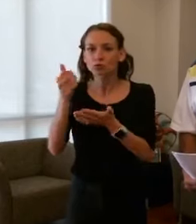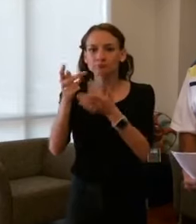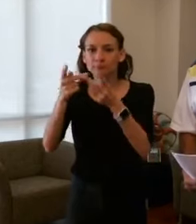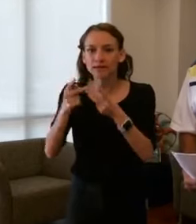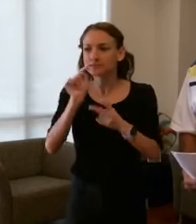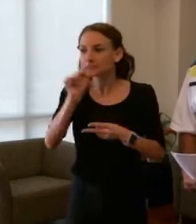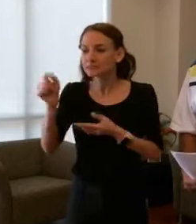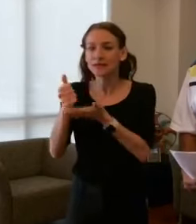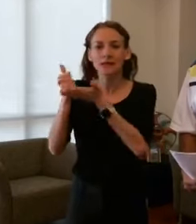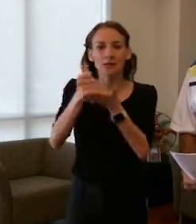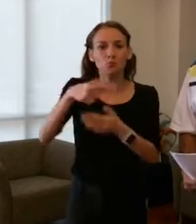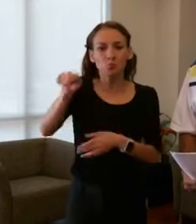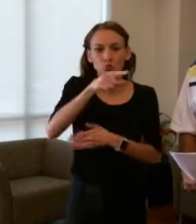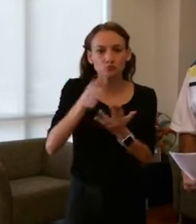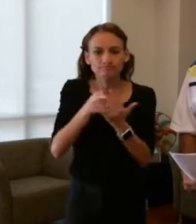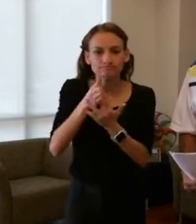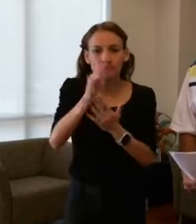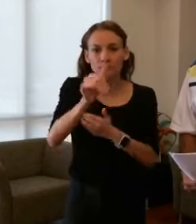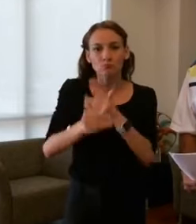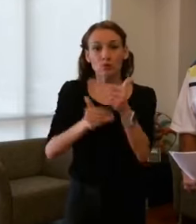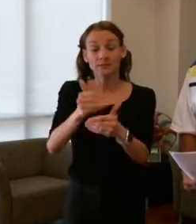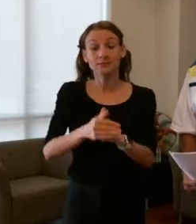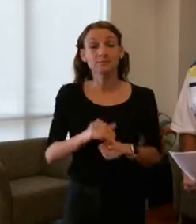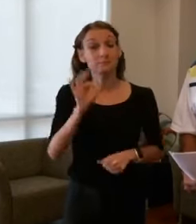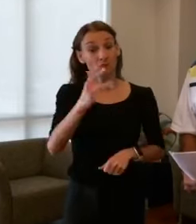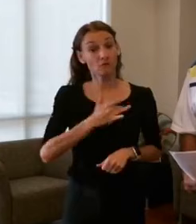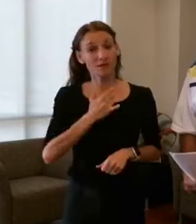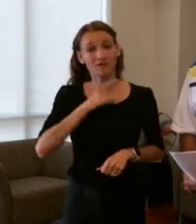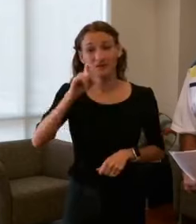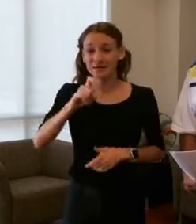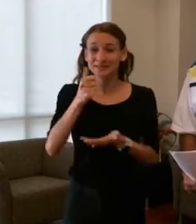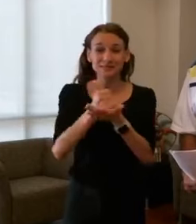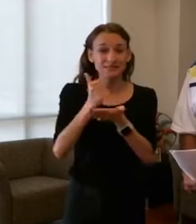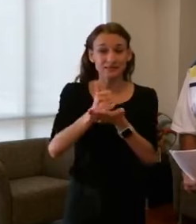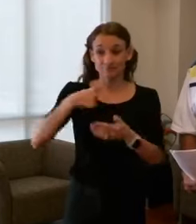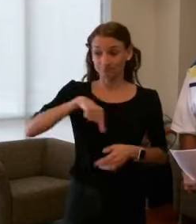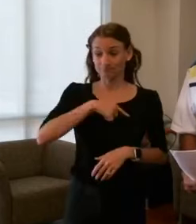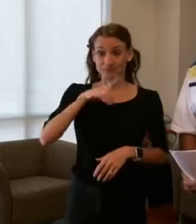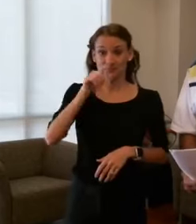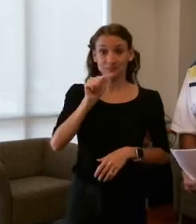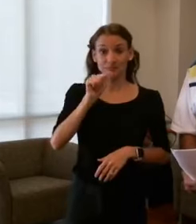and if by chance you find that you need the assistance of Disability Rights Texas